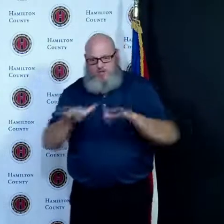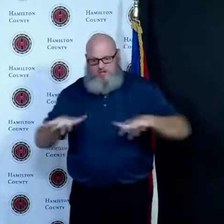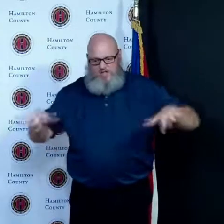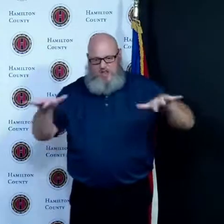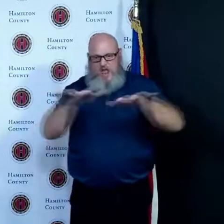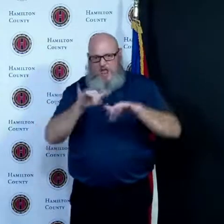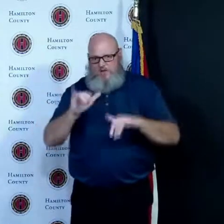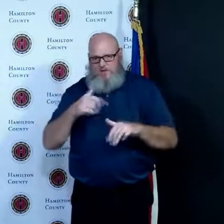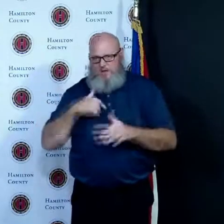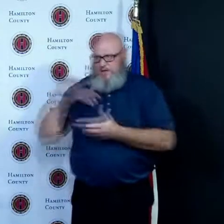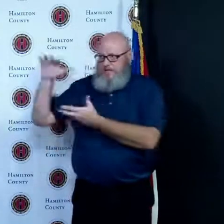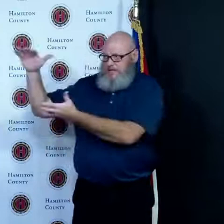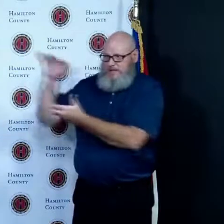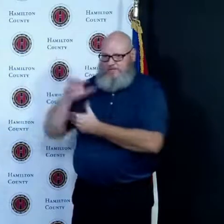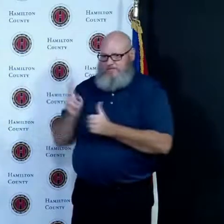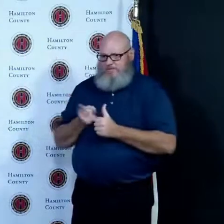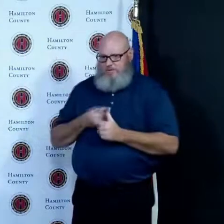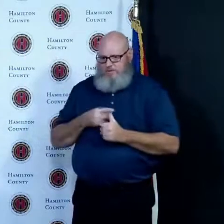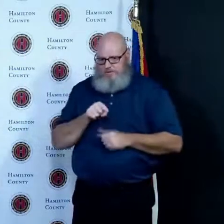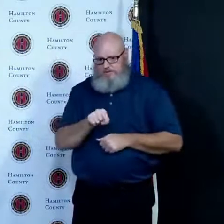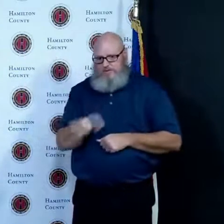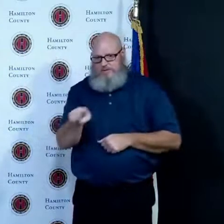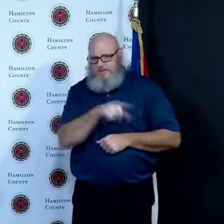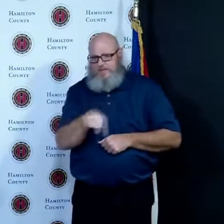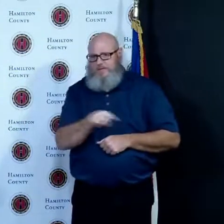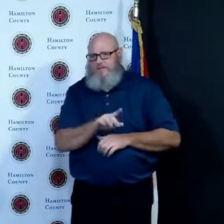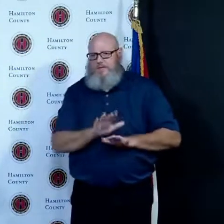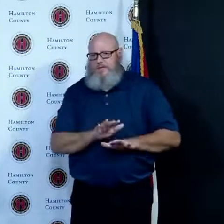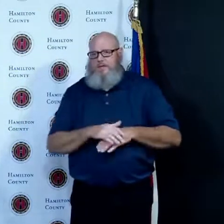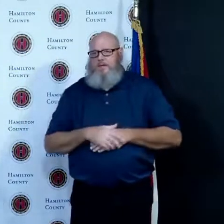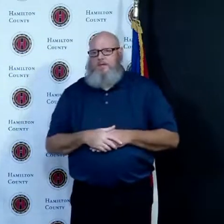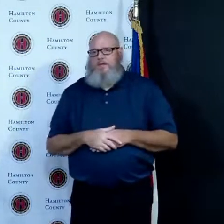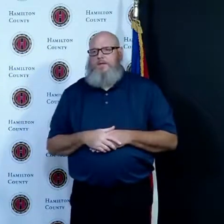we did last time where our first responders will take care of vaccinating themselves